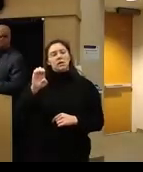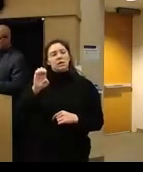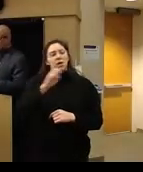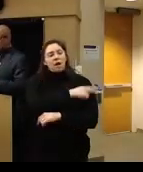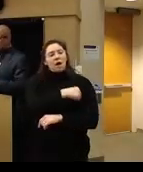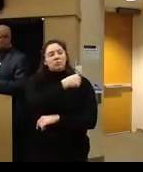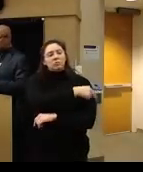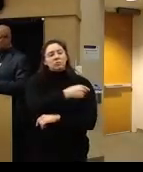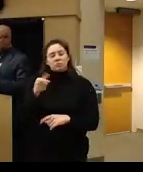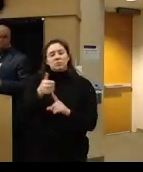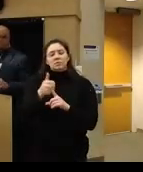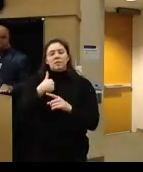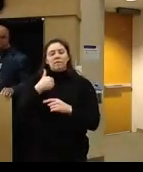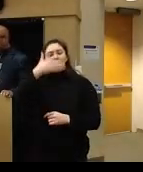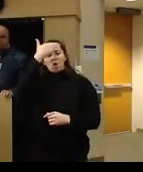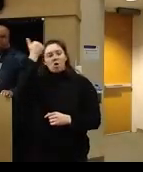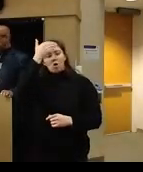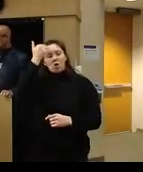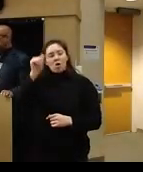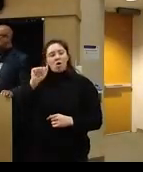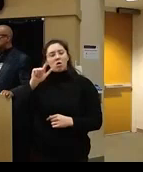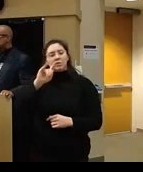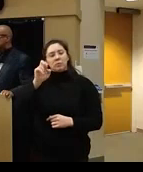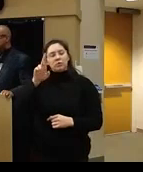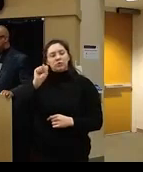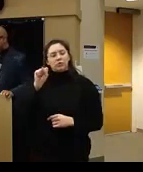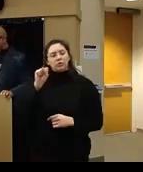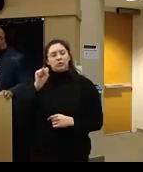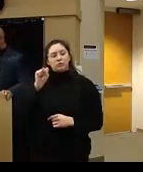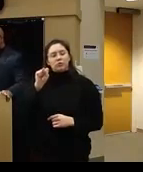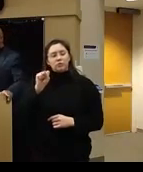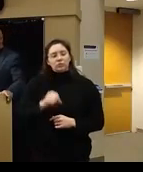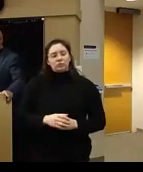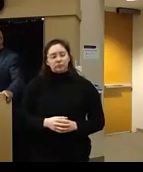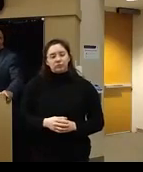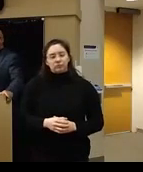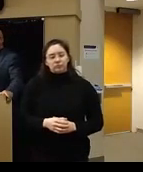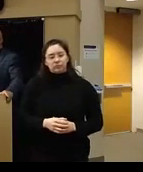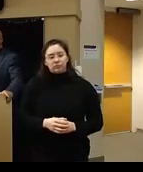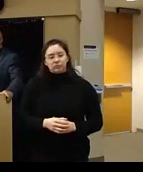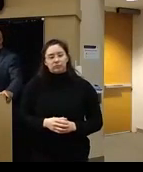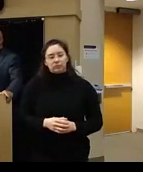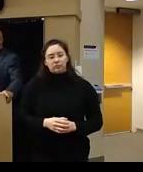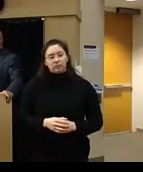all kind of things they didn't have any mind to tell them and they were called